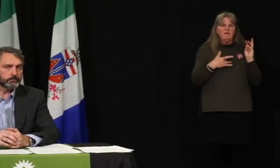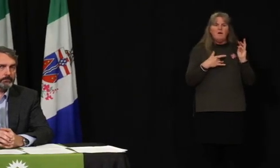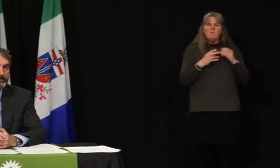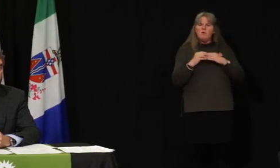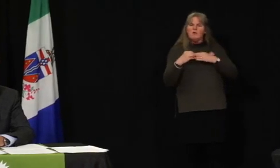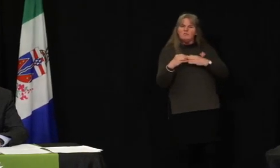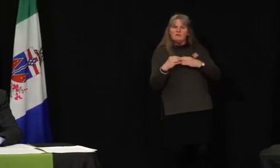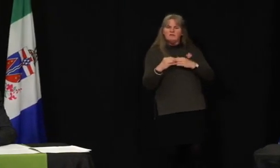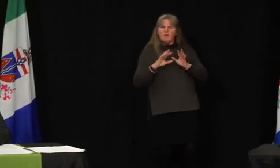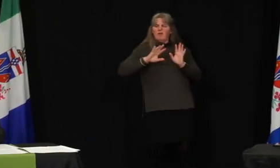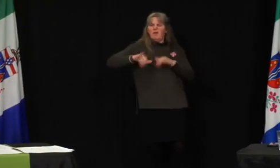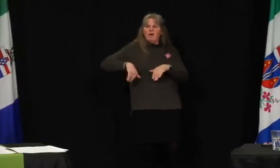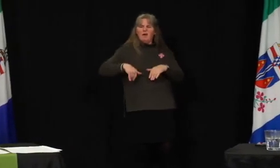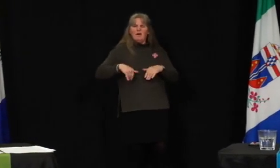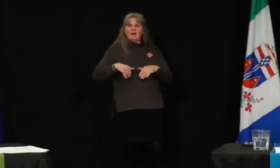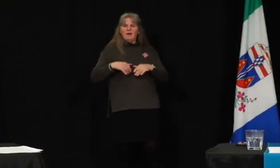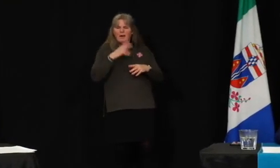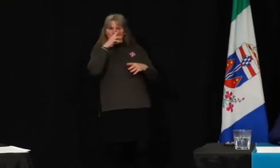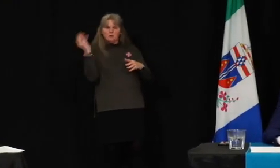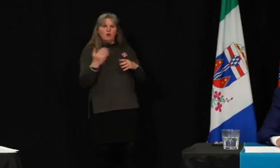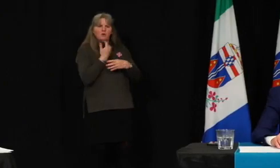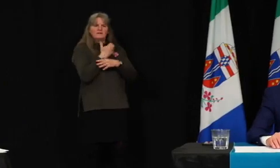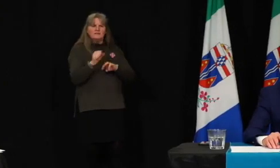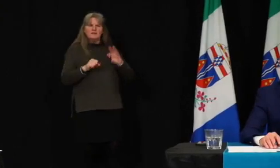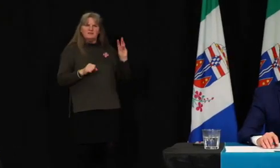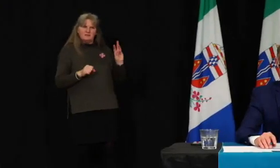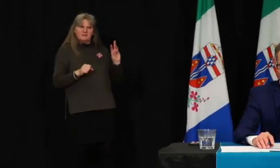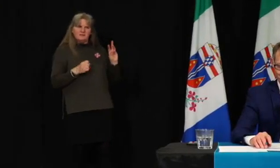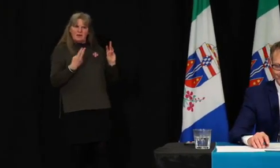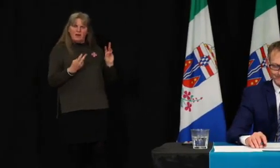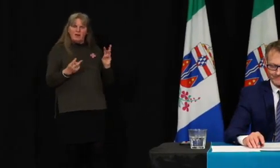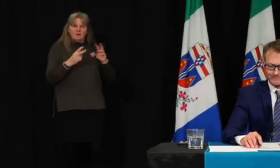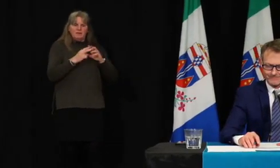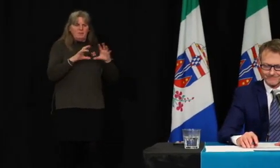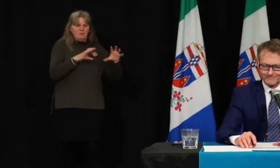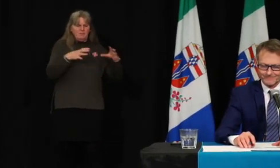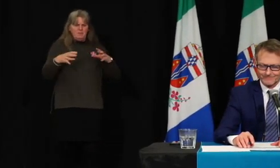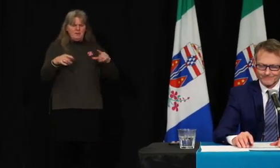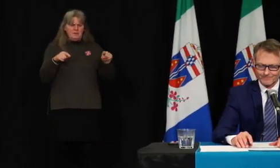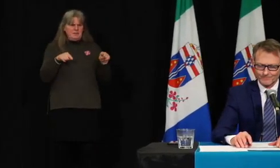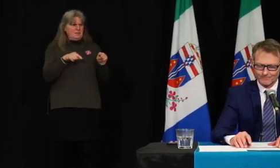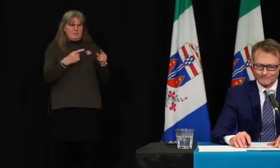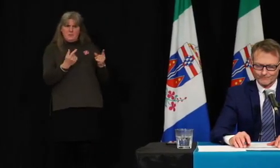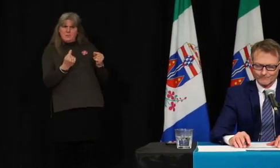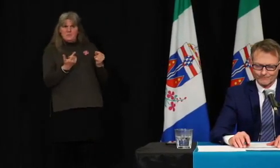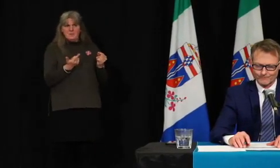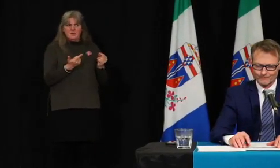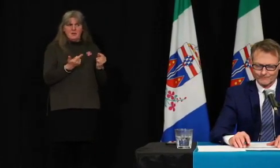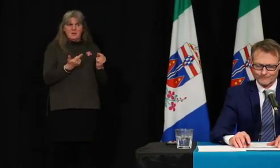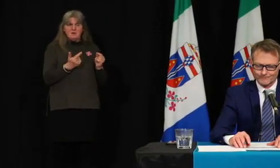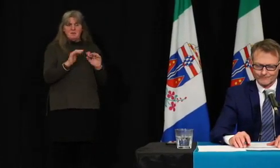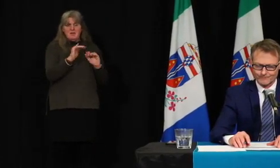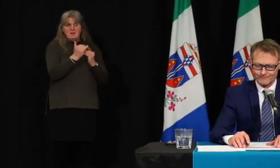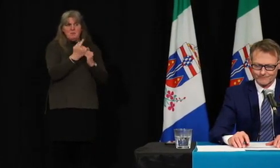that you reiterated over these weeks. Now that there can be at double bubble, how do people ensure they limit their bubble to one